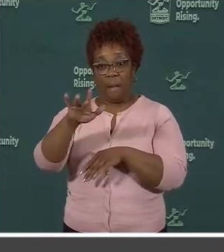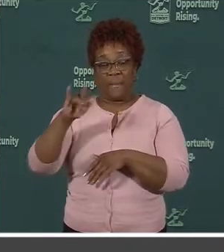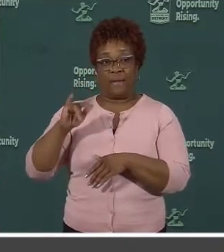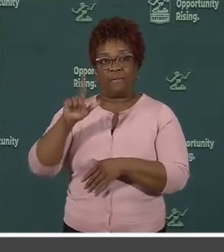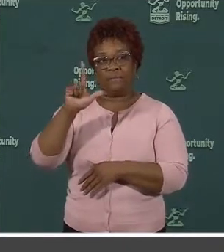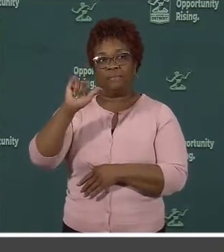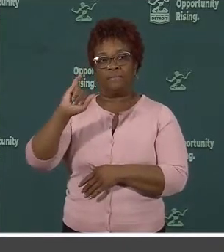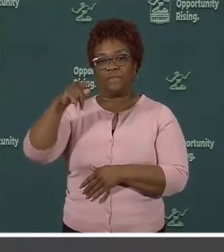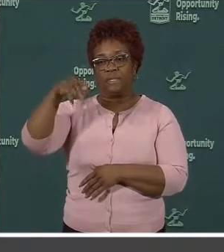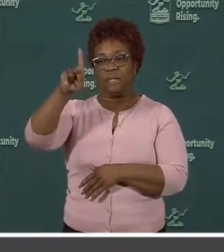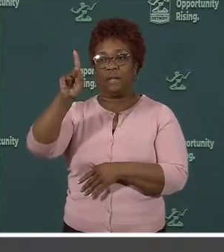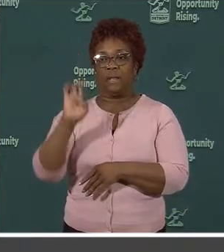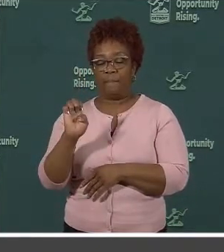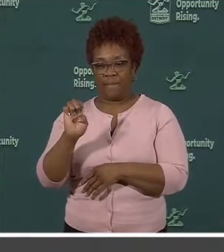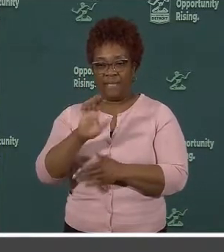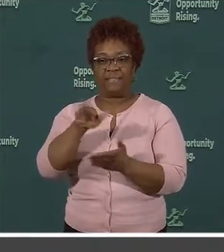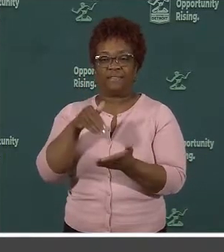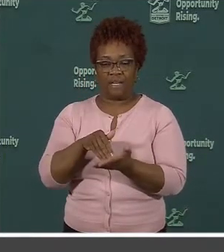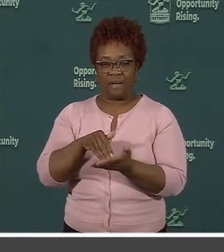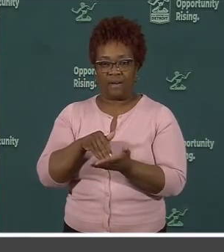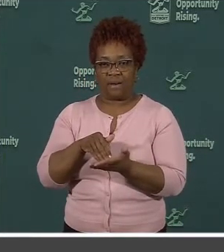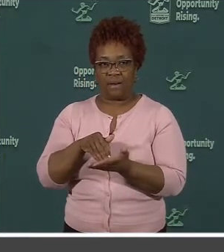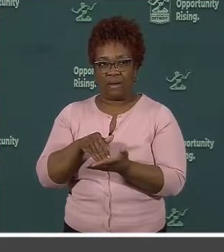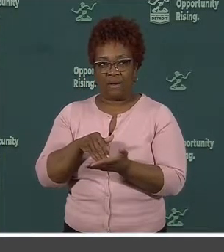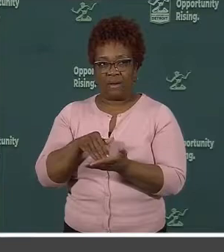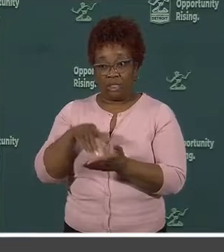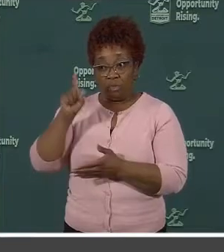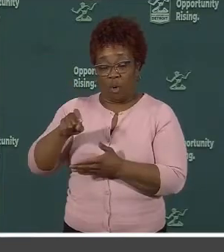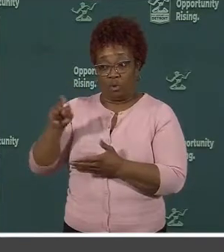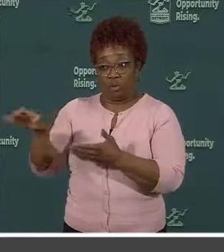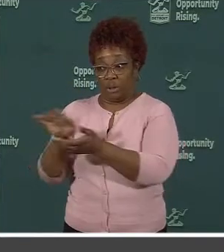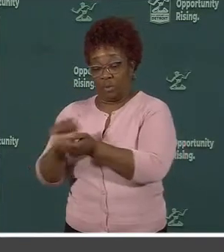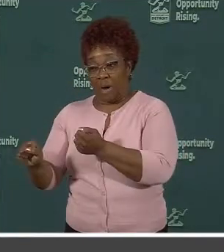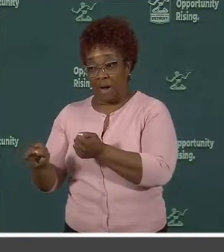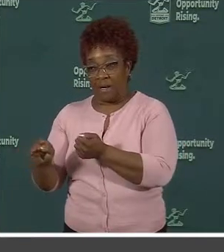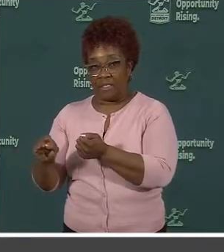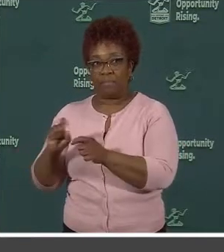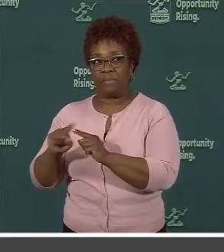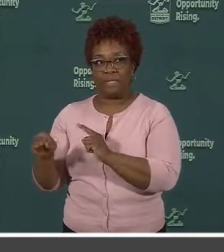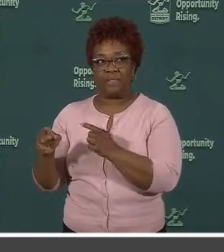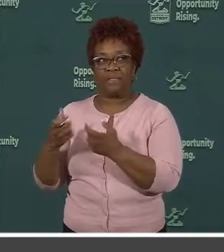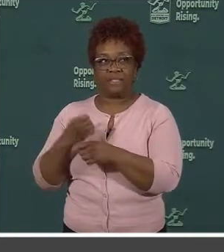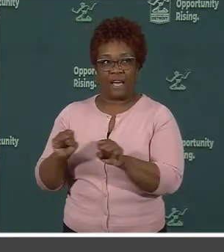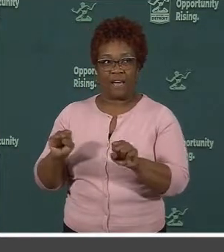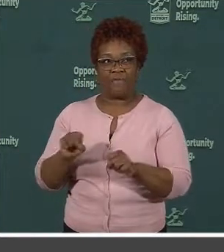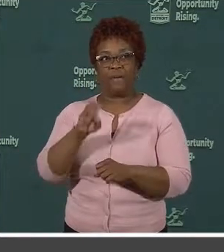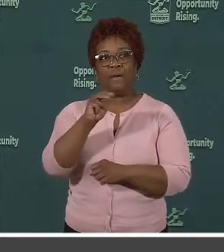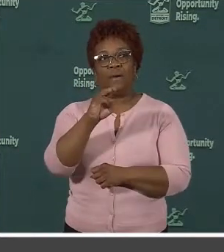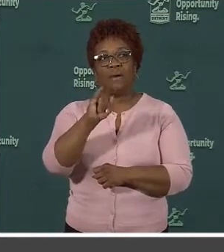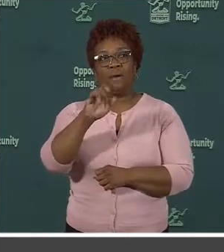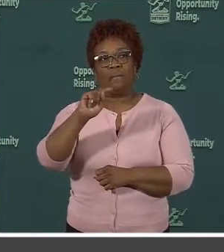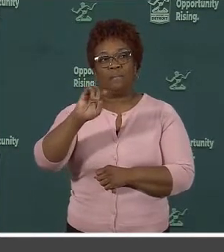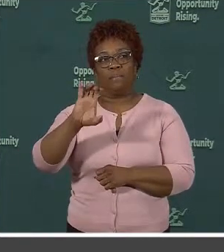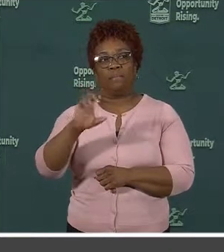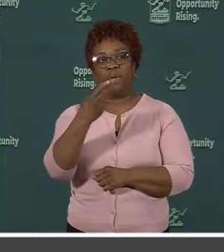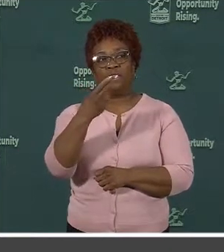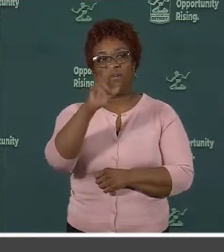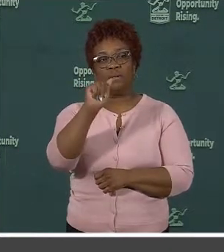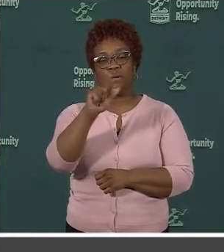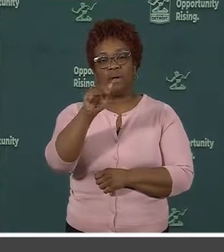BE DEMOLISHED AND MITCH ALBOM AND SAY DETROIT AND OF COURSE MATT STAFFORD WHO'S GOING ON TO GREAT SUCCESS ELSEWHERE PAID